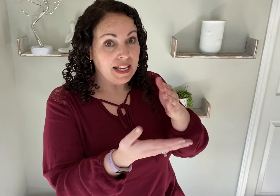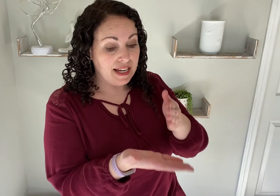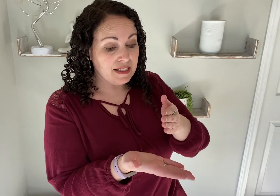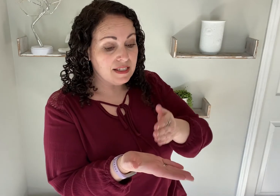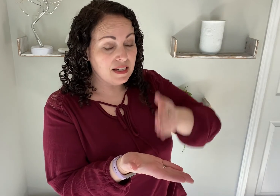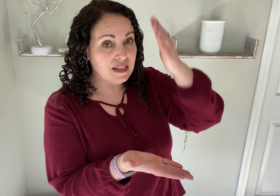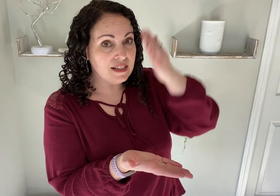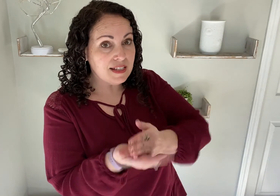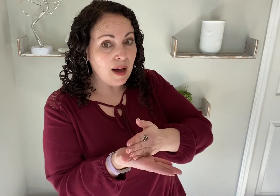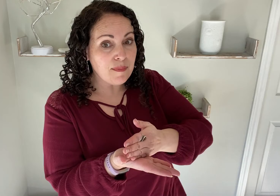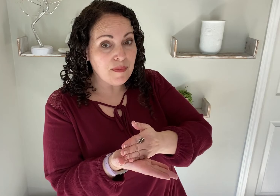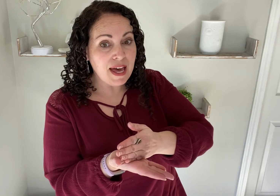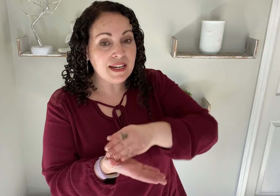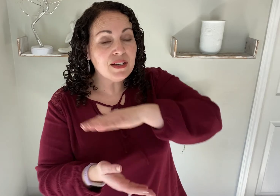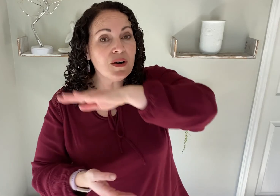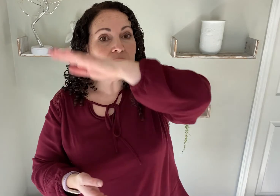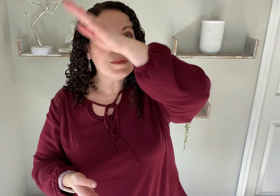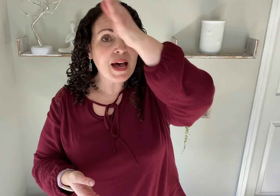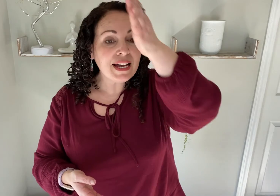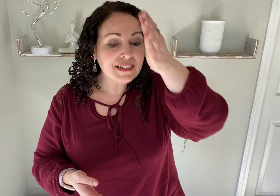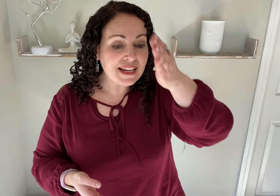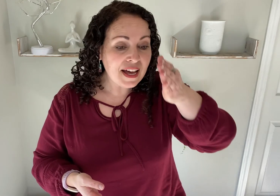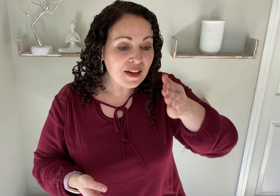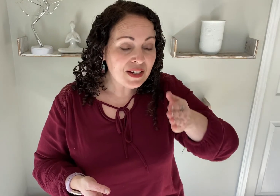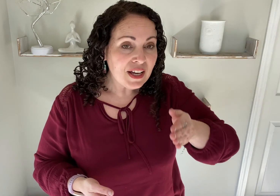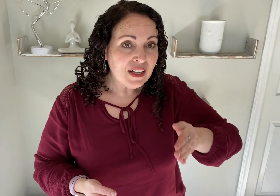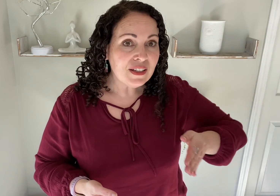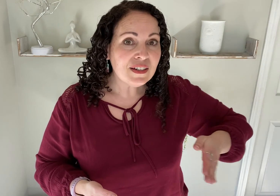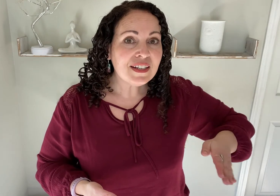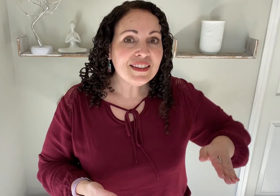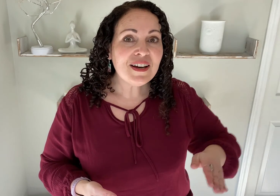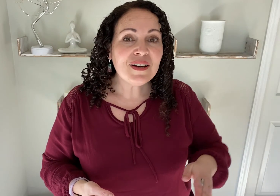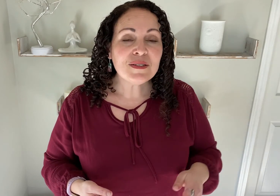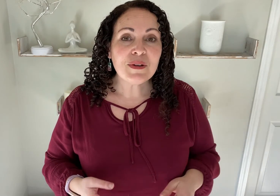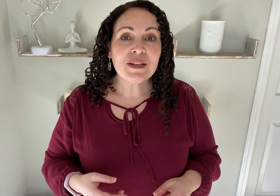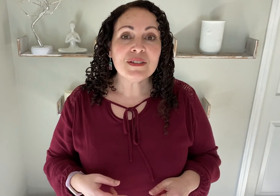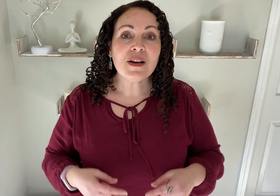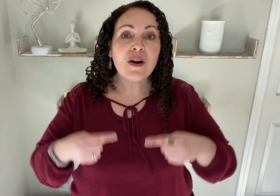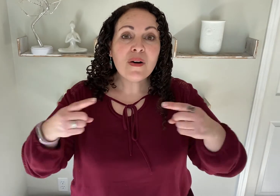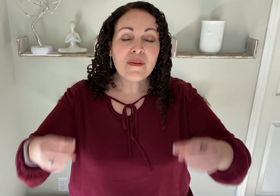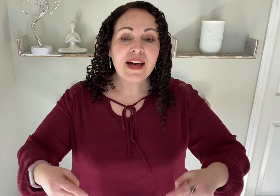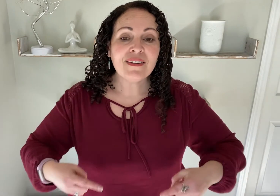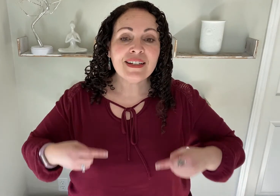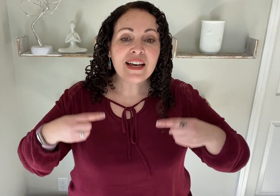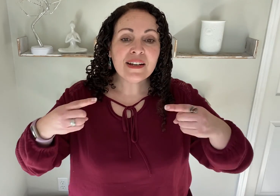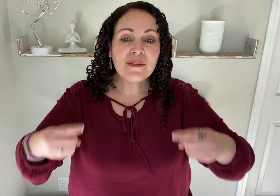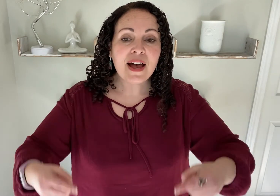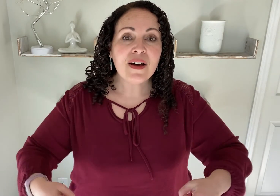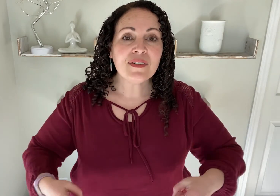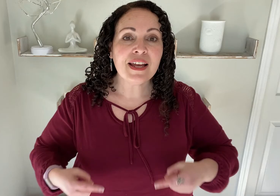It gets to the stop & it goes back down Look at the wheels go around & around